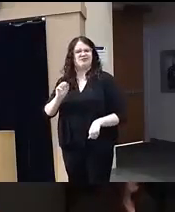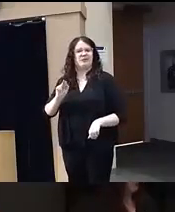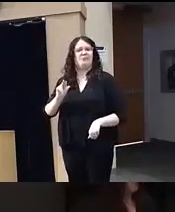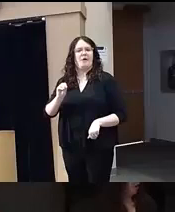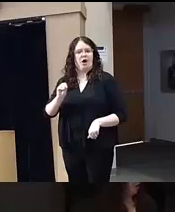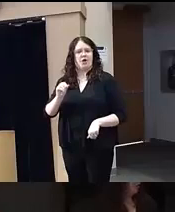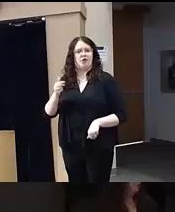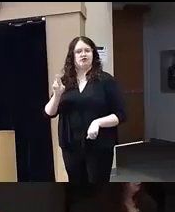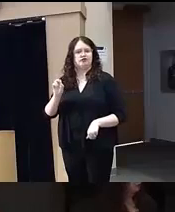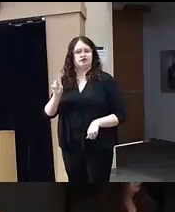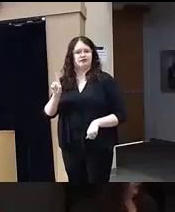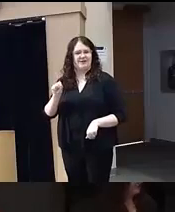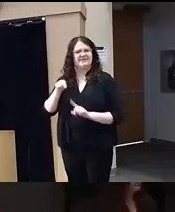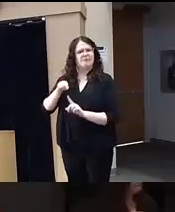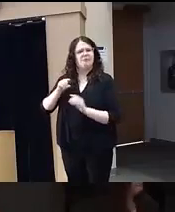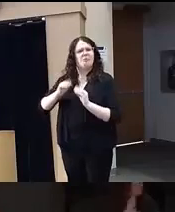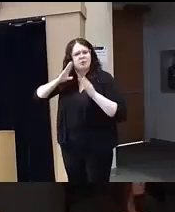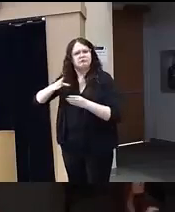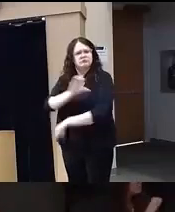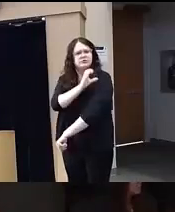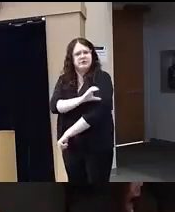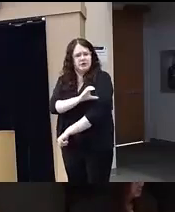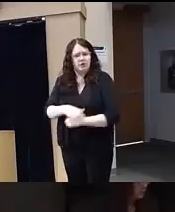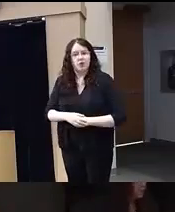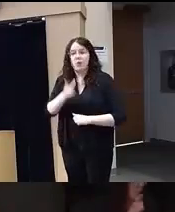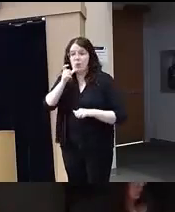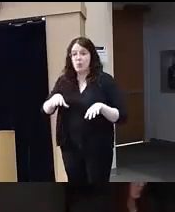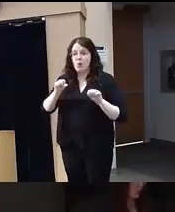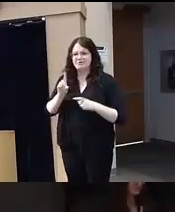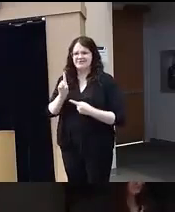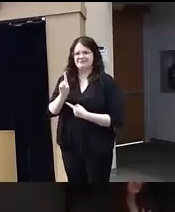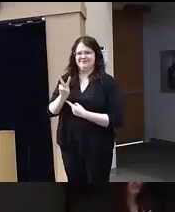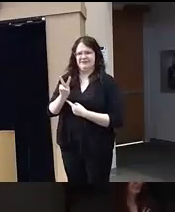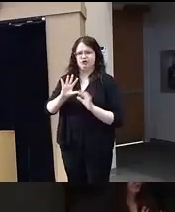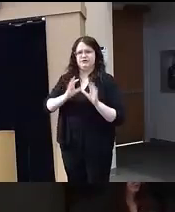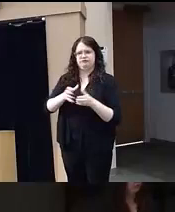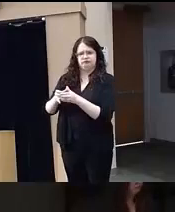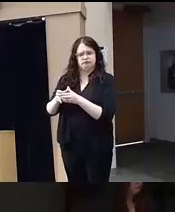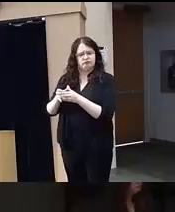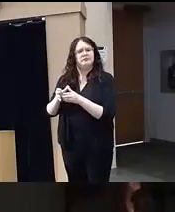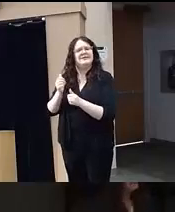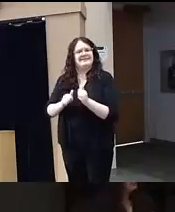clinically focused rounds that are hosted by uh divisions one at a time and Dr D Giovanni